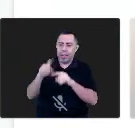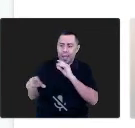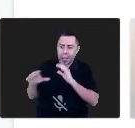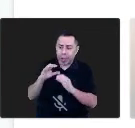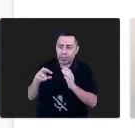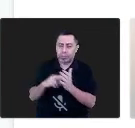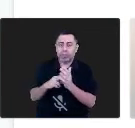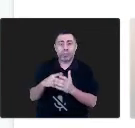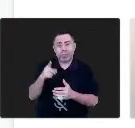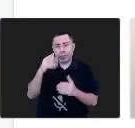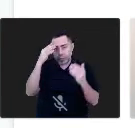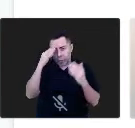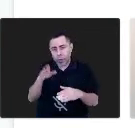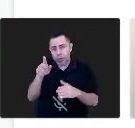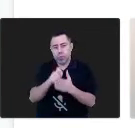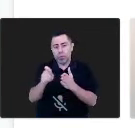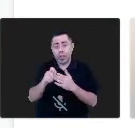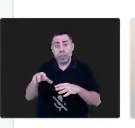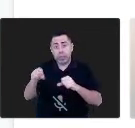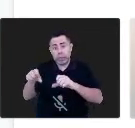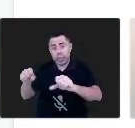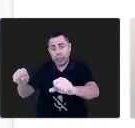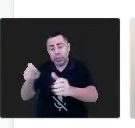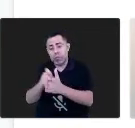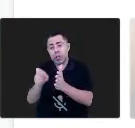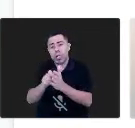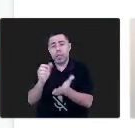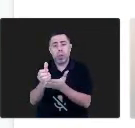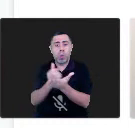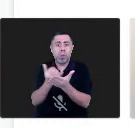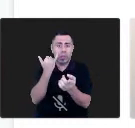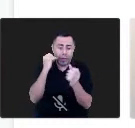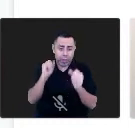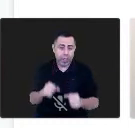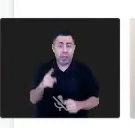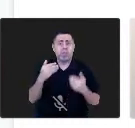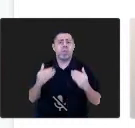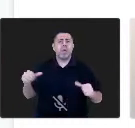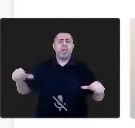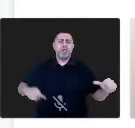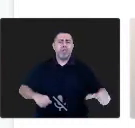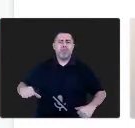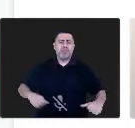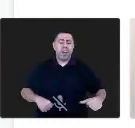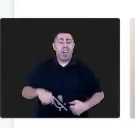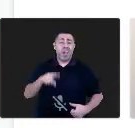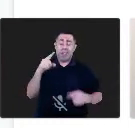if you can um brag about your wins don't be shy right the resume is the one place where i would